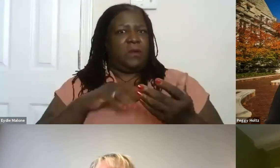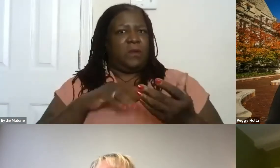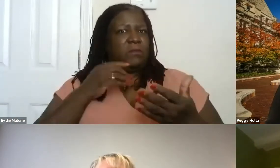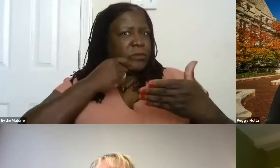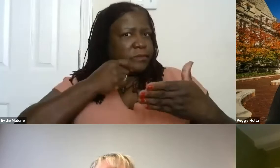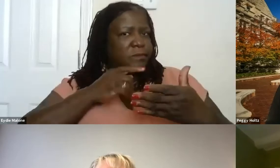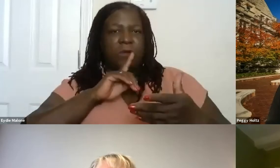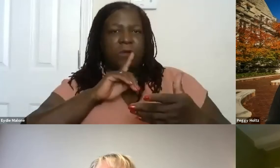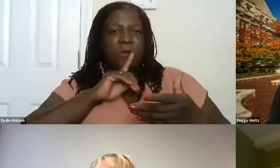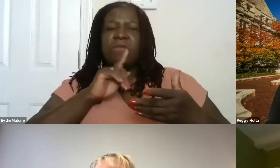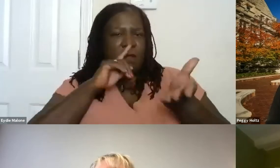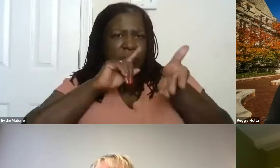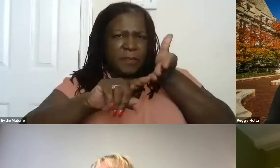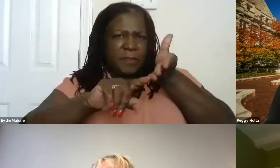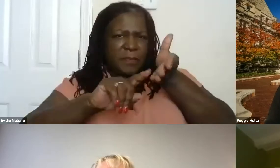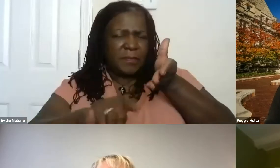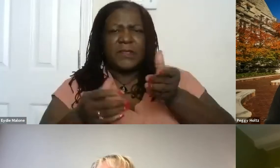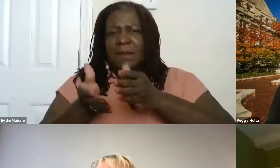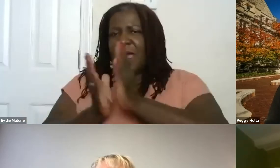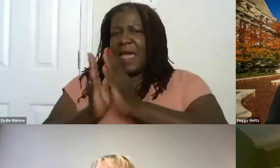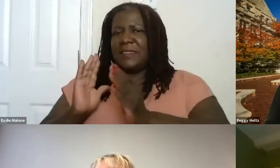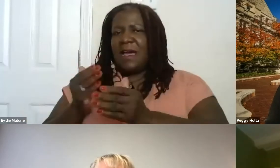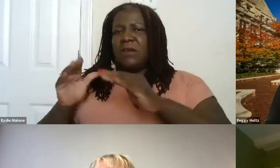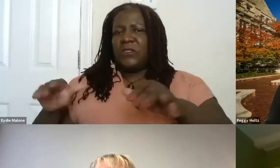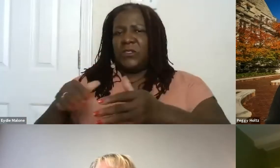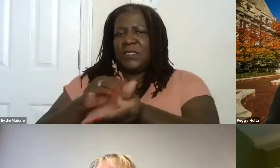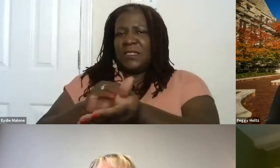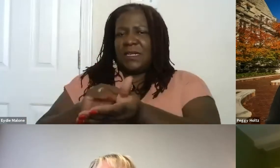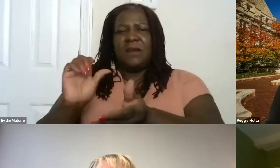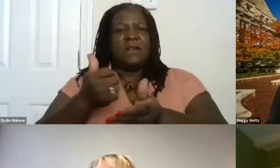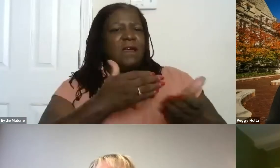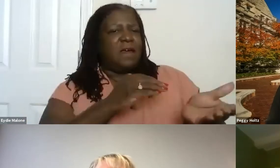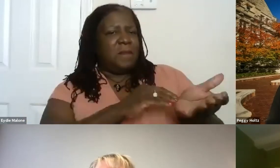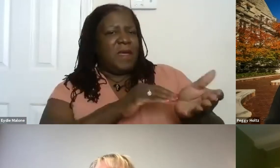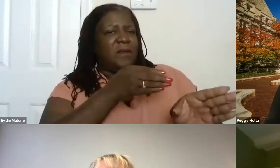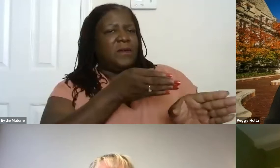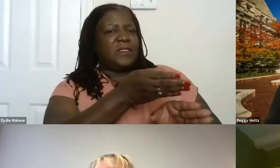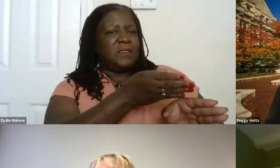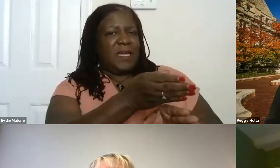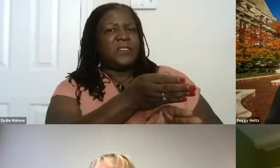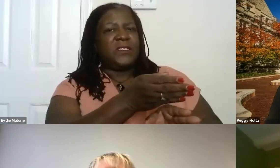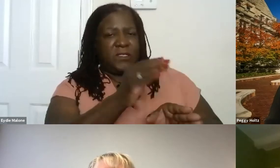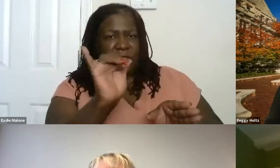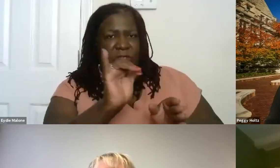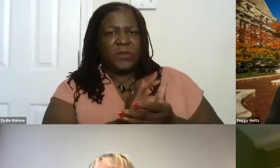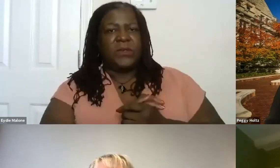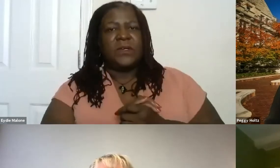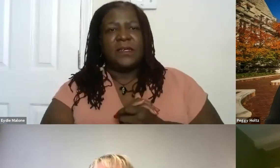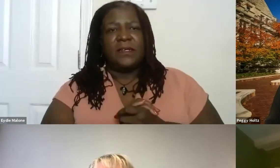our pediatrician as well as the other medical specialists that we meet with and we made